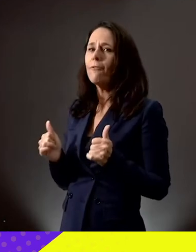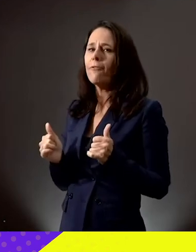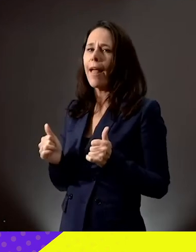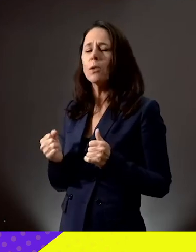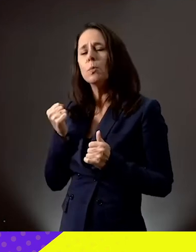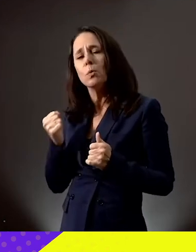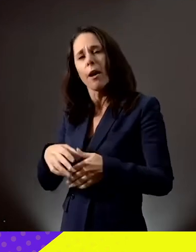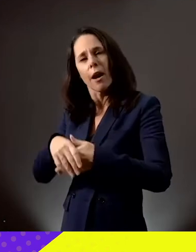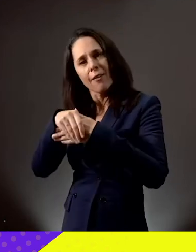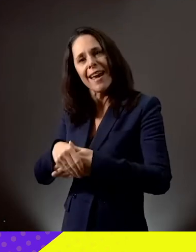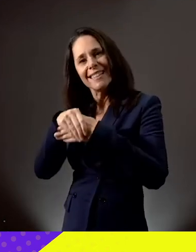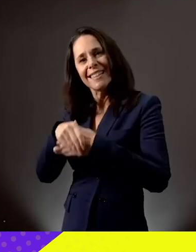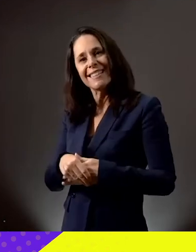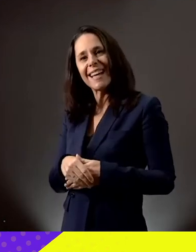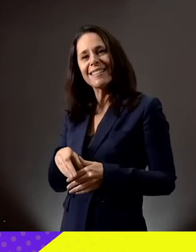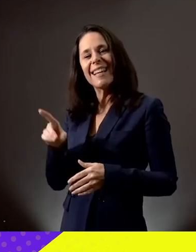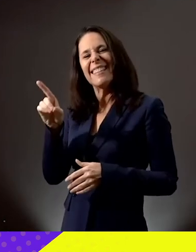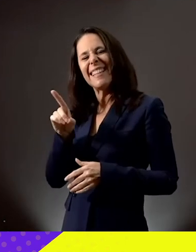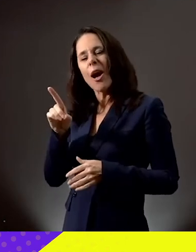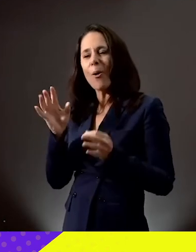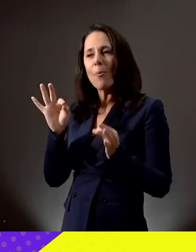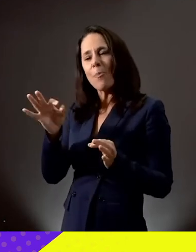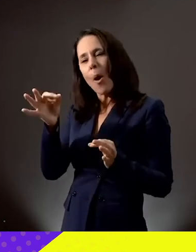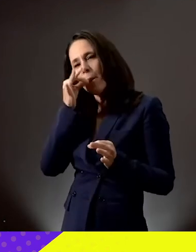Diego has some beautiful flowers for you.